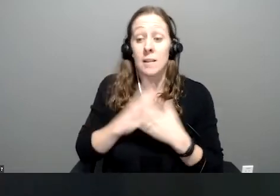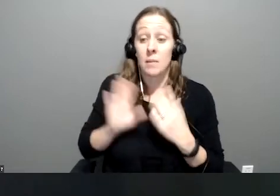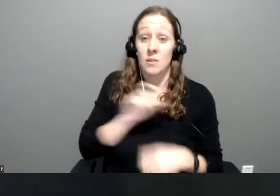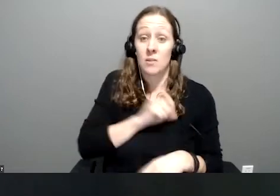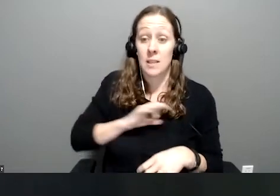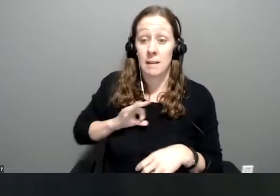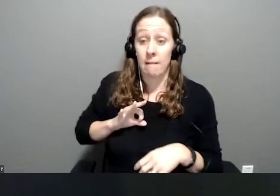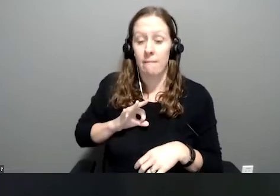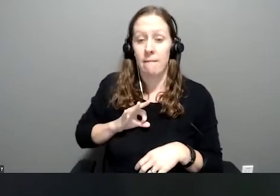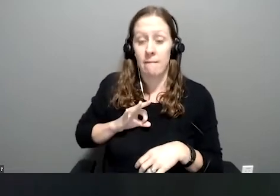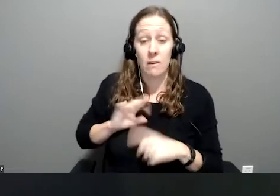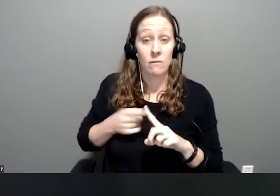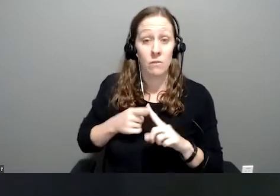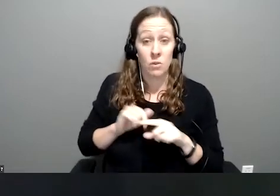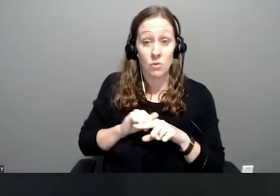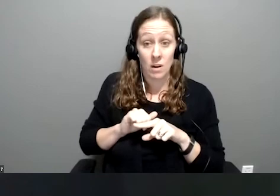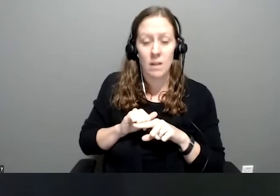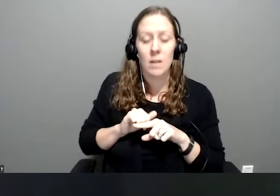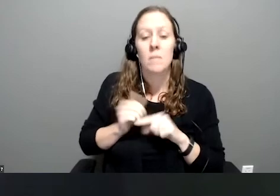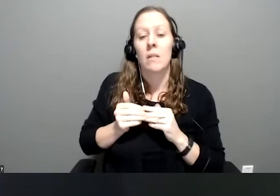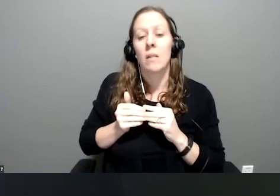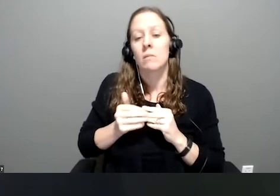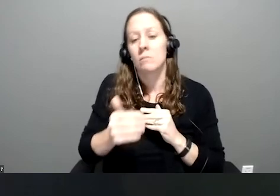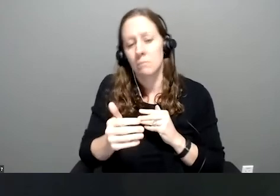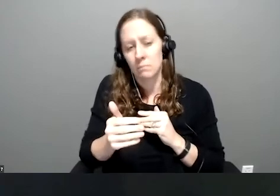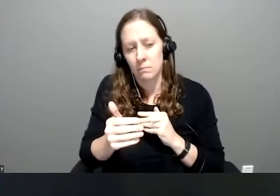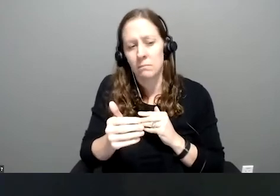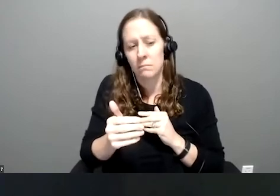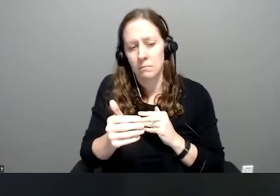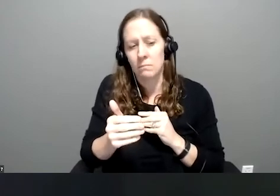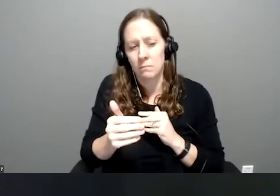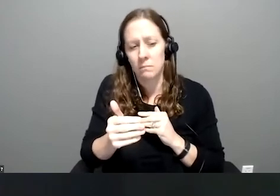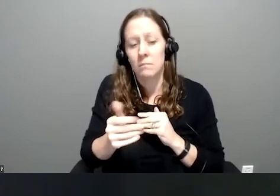about the Disability Advantage Training Program, please go to our website at: